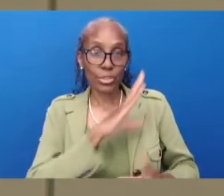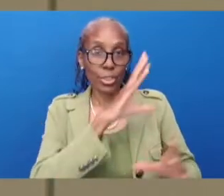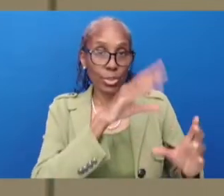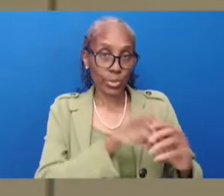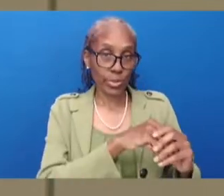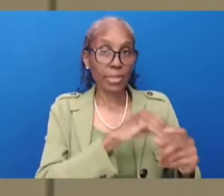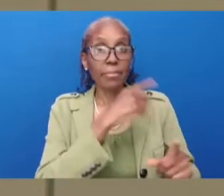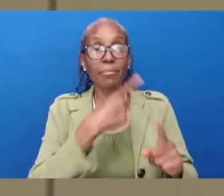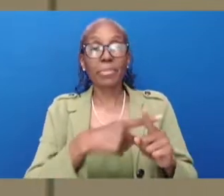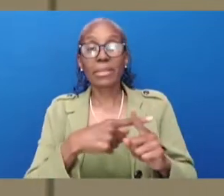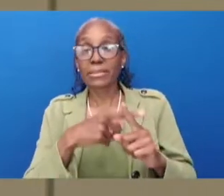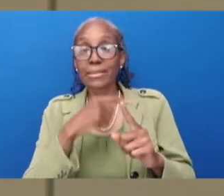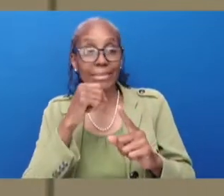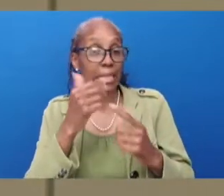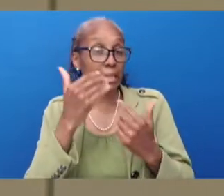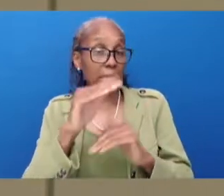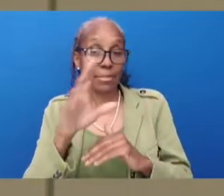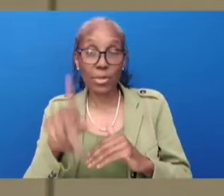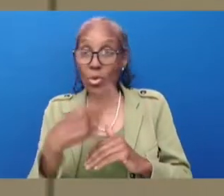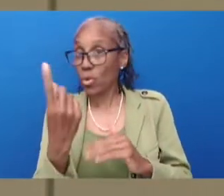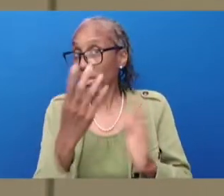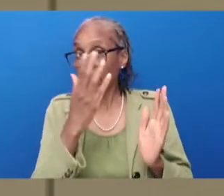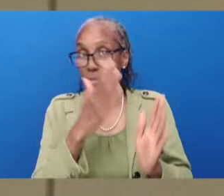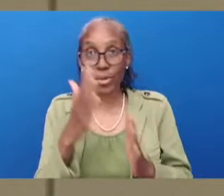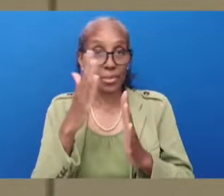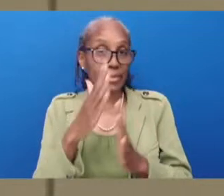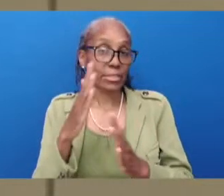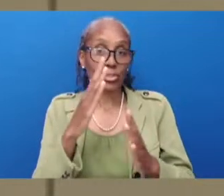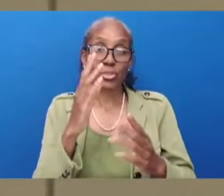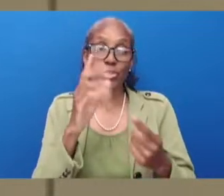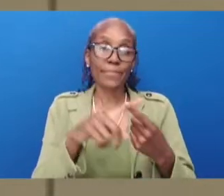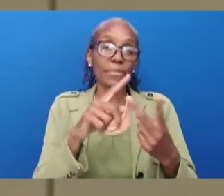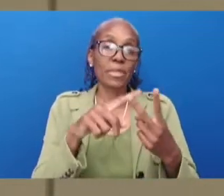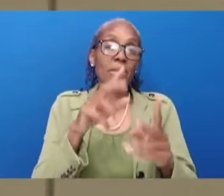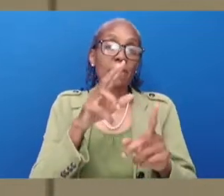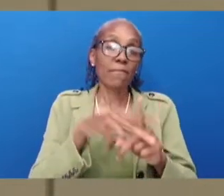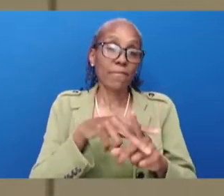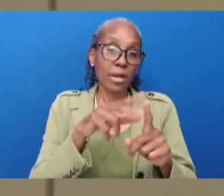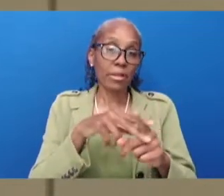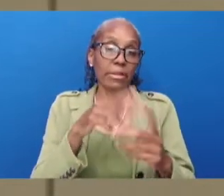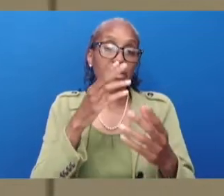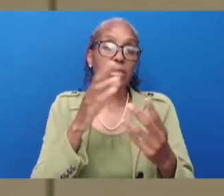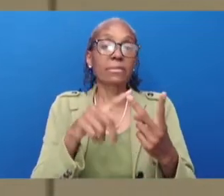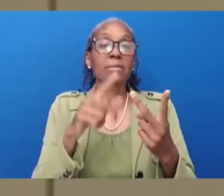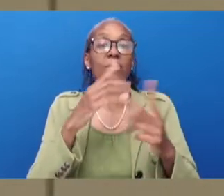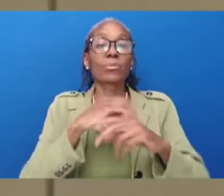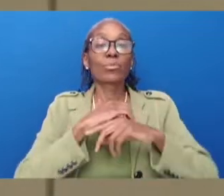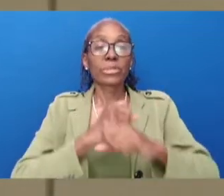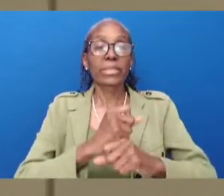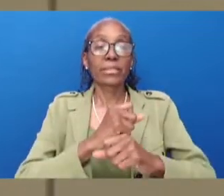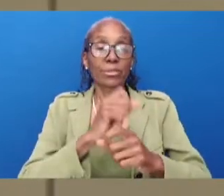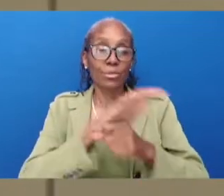THE BOARD COMMISSIONERS